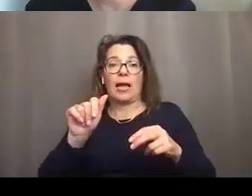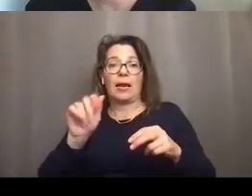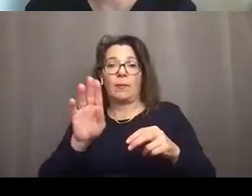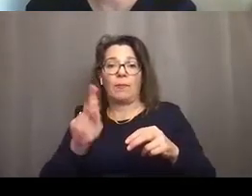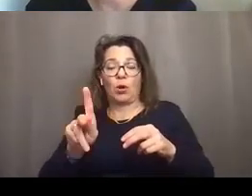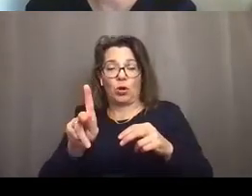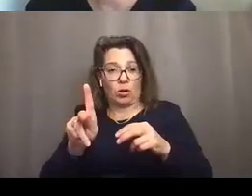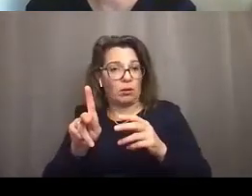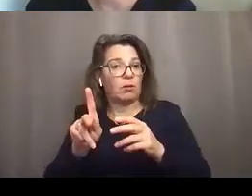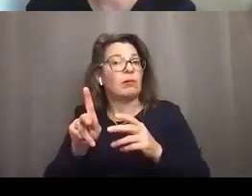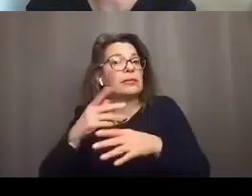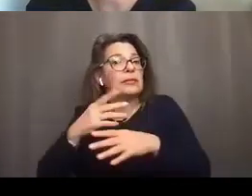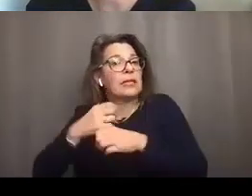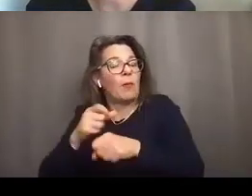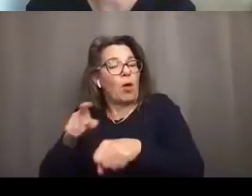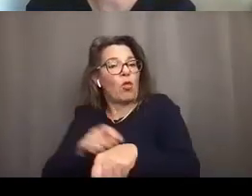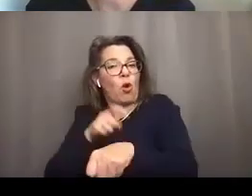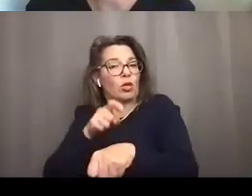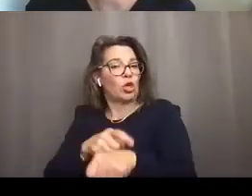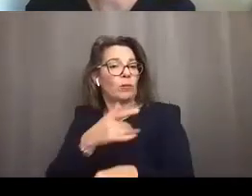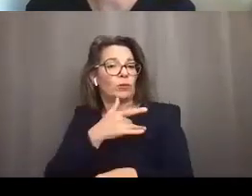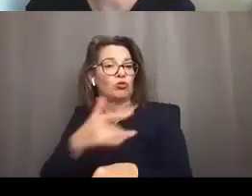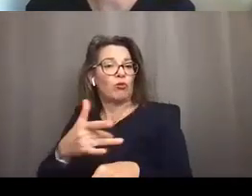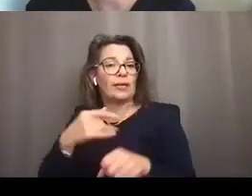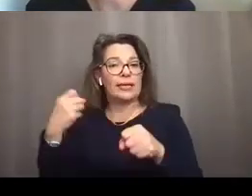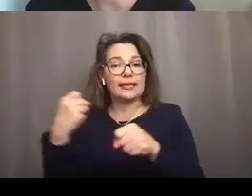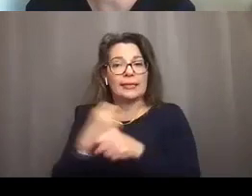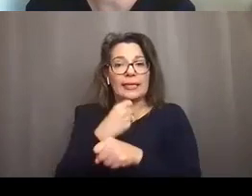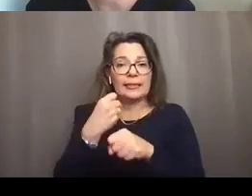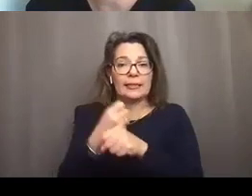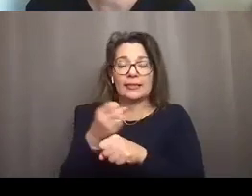summarizing long-term trends and statistics about NIH research funding.